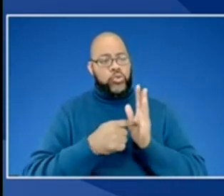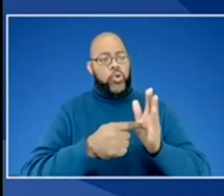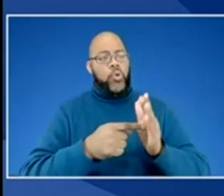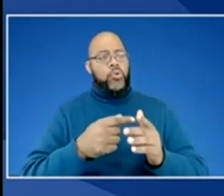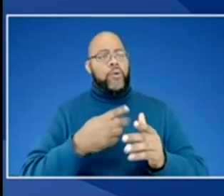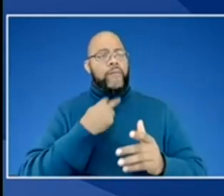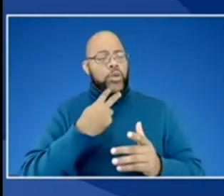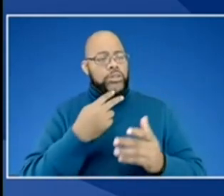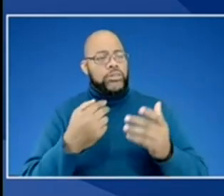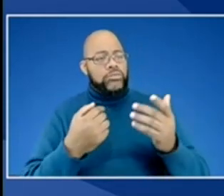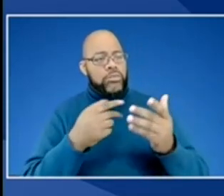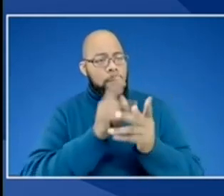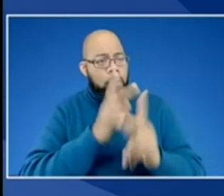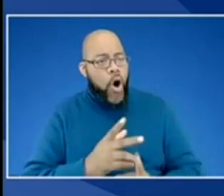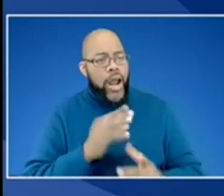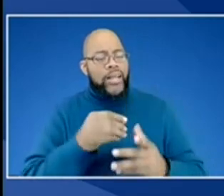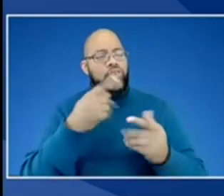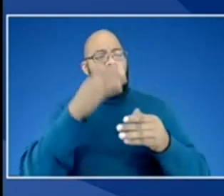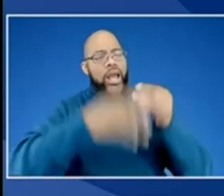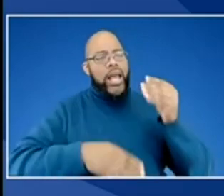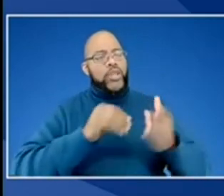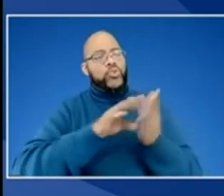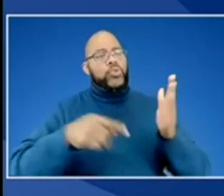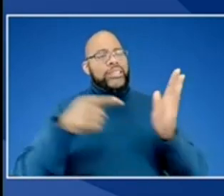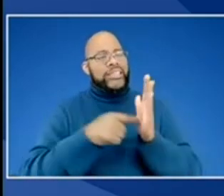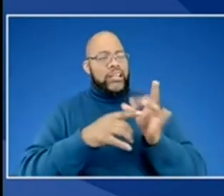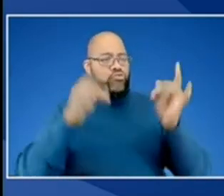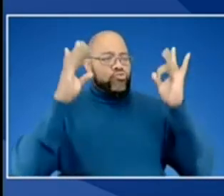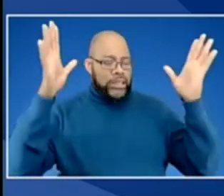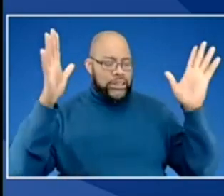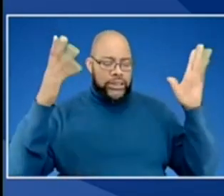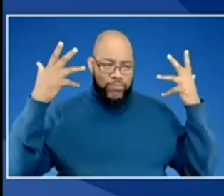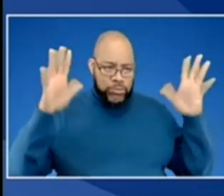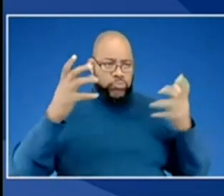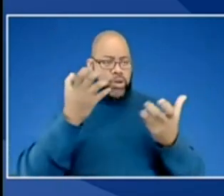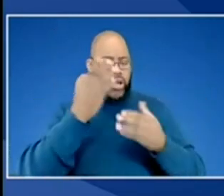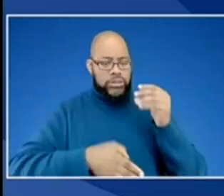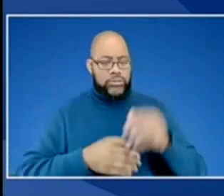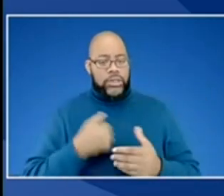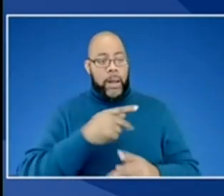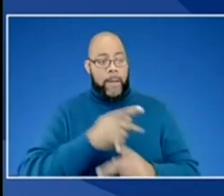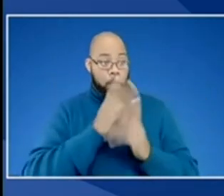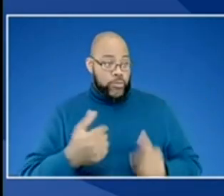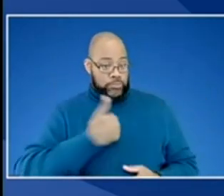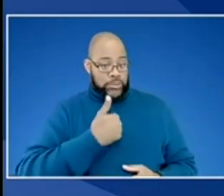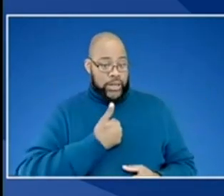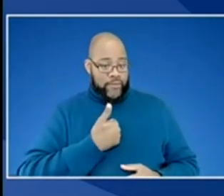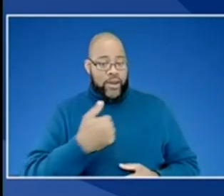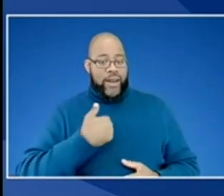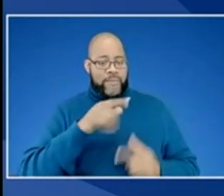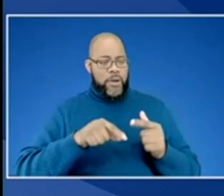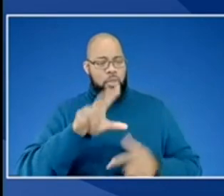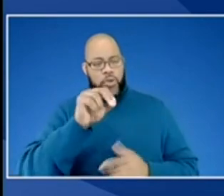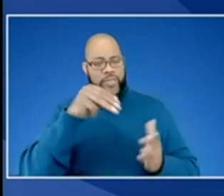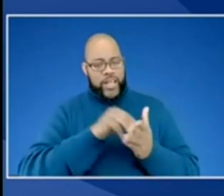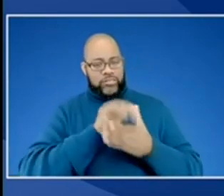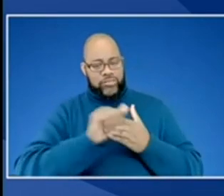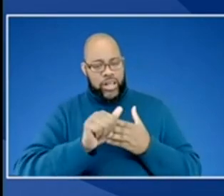to end the student debt crisis once and for all. I'm a student loan borrower, and I have about $30,000 of student loan debt.